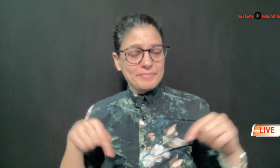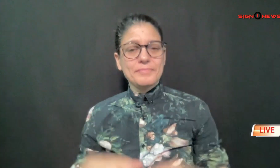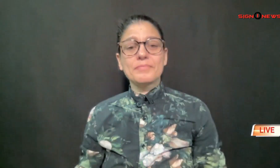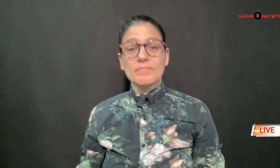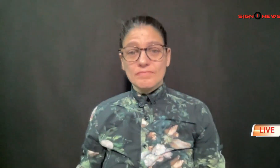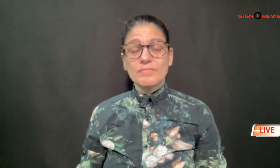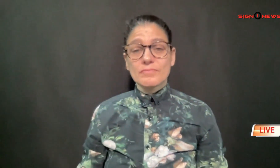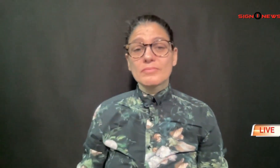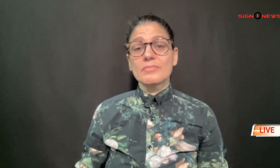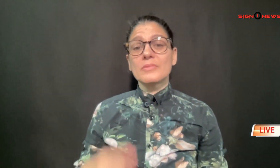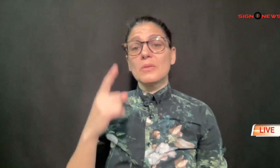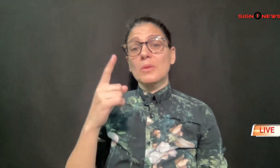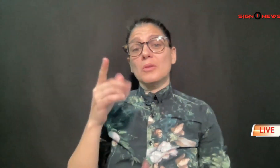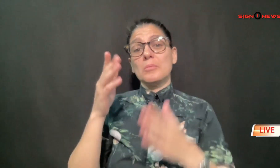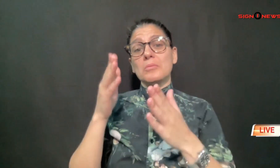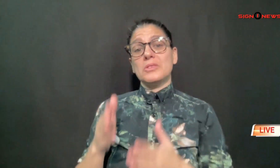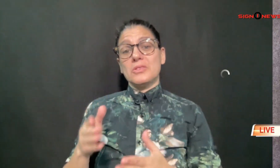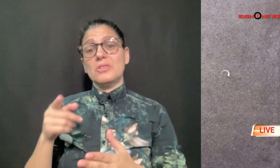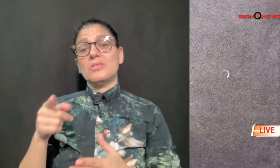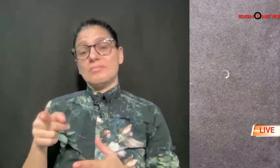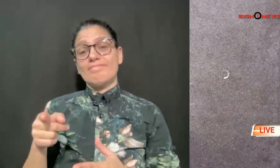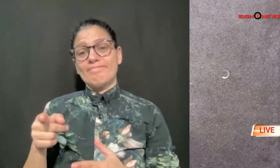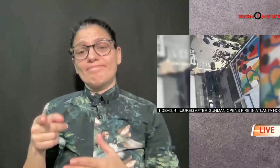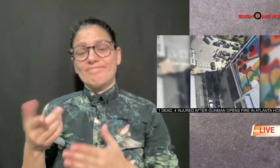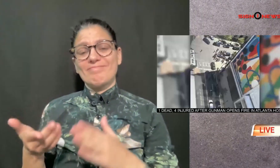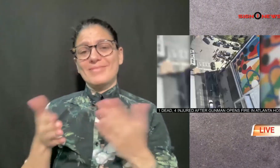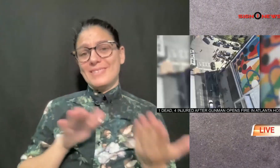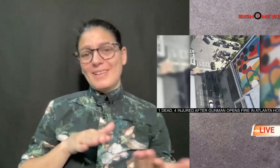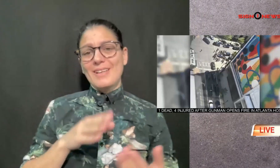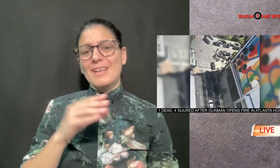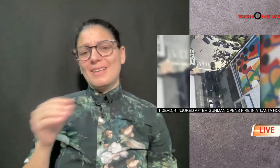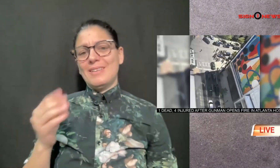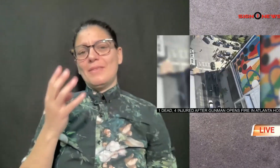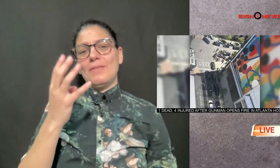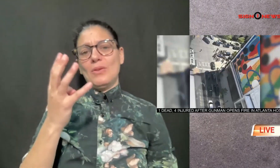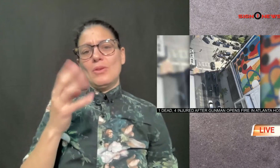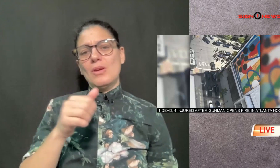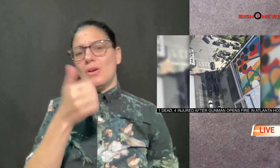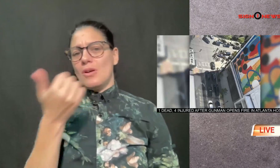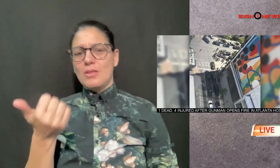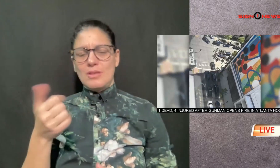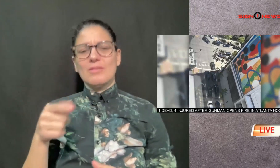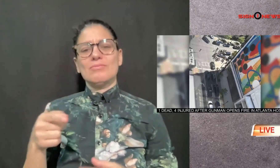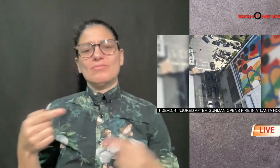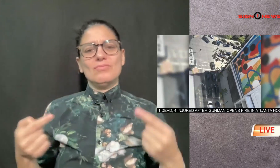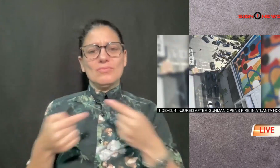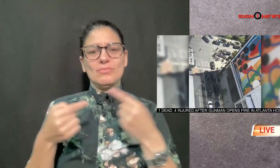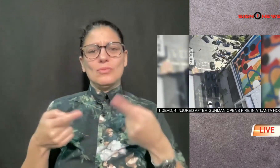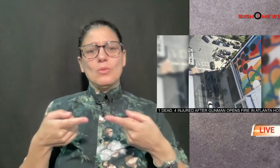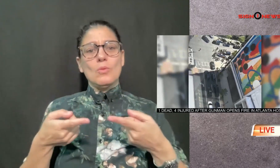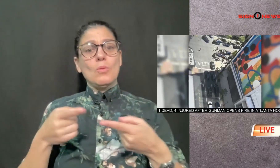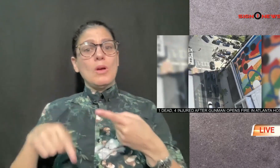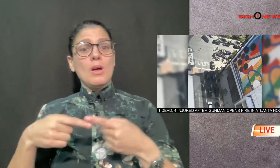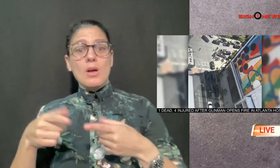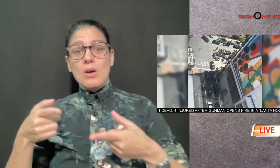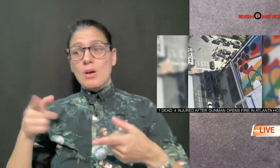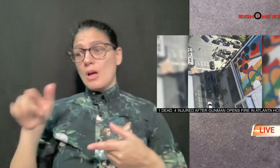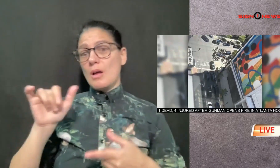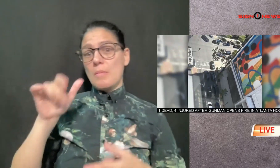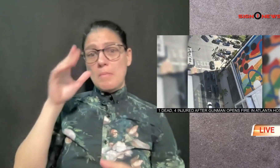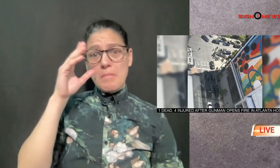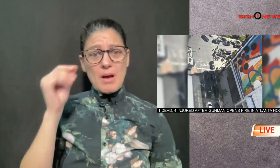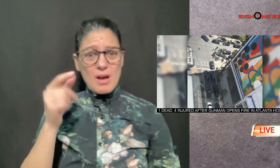update we may add it at the bottom of the screen at least one person is dead and at